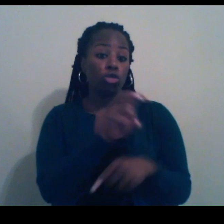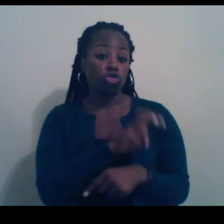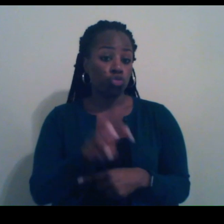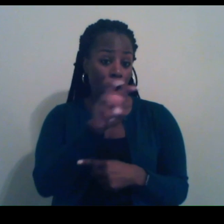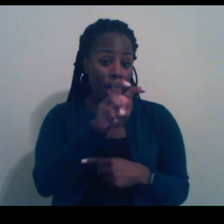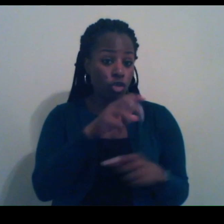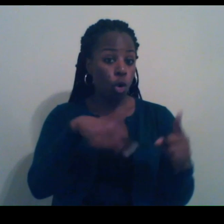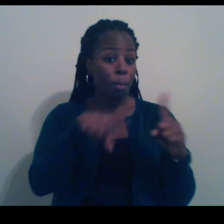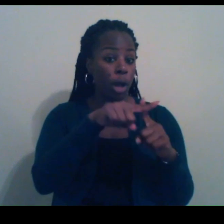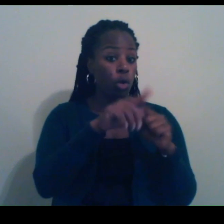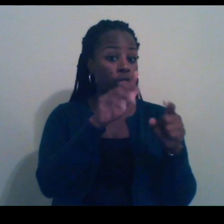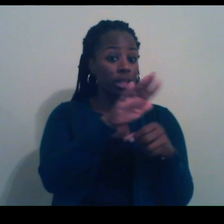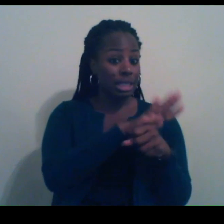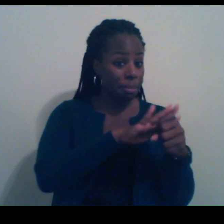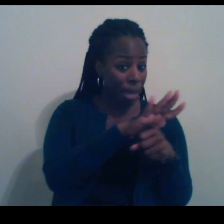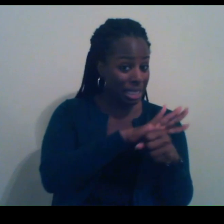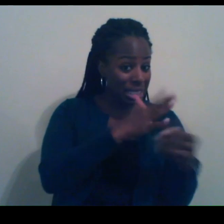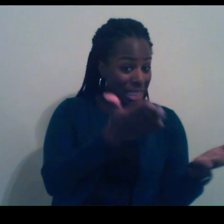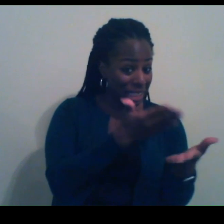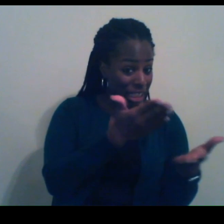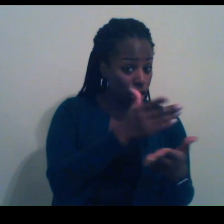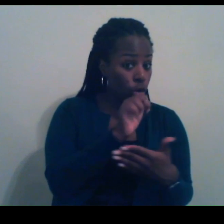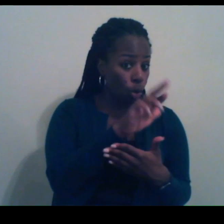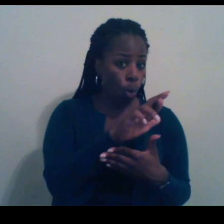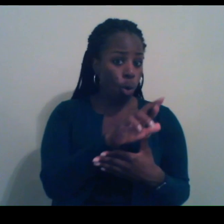feel comfortable bringing your family right now including your three